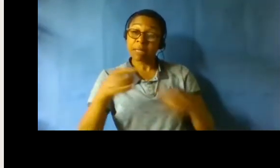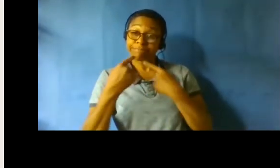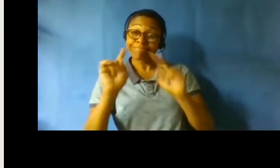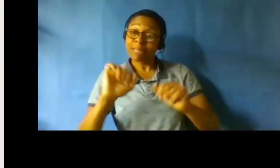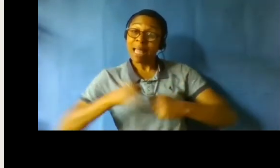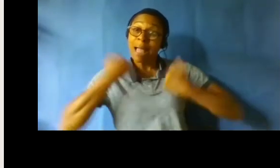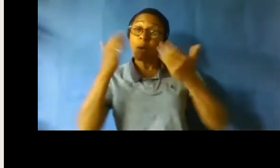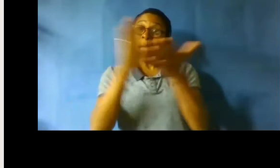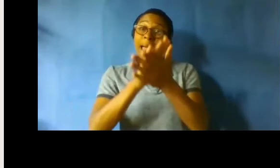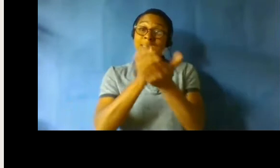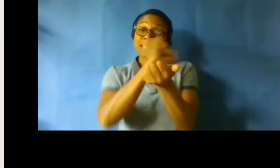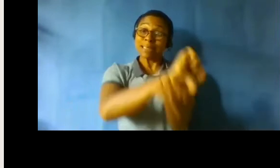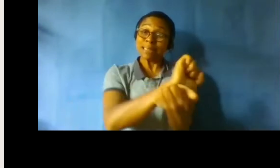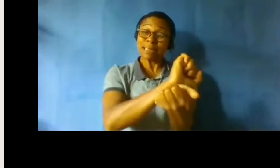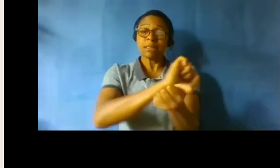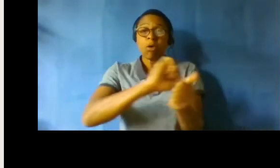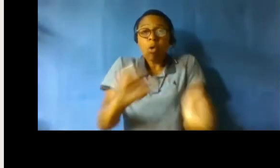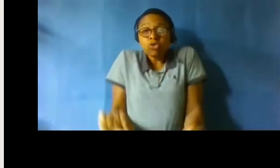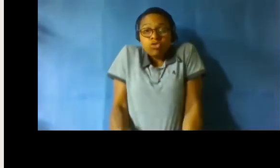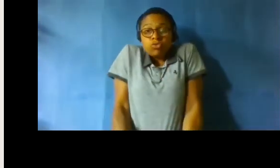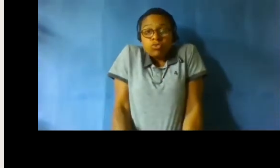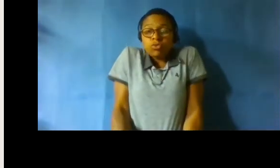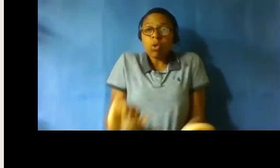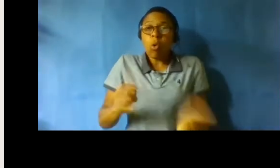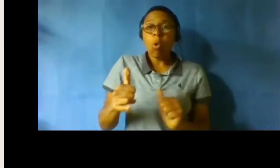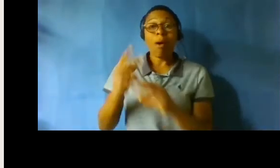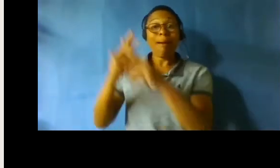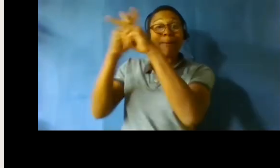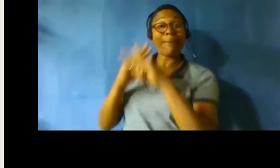physically held down by caregivers upon the recommendation of trained